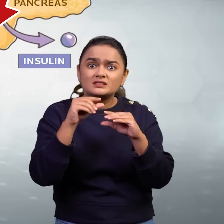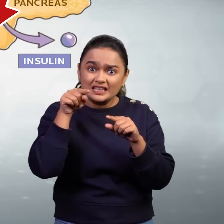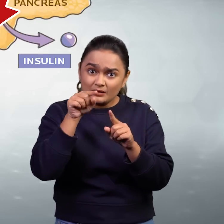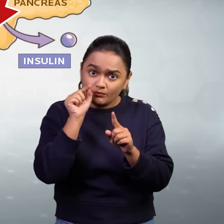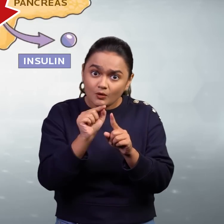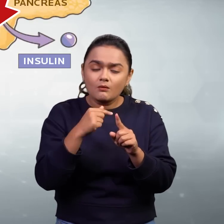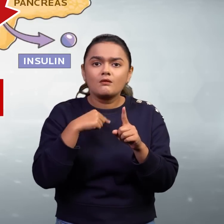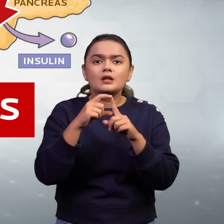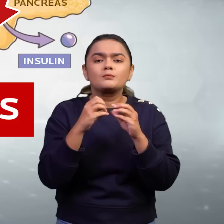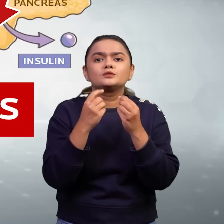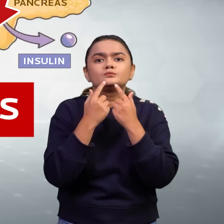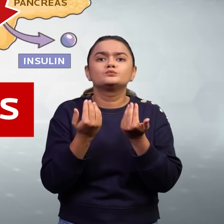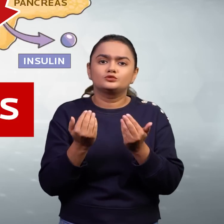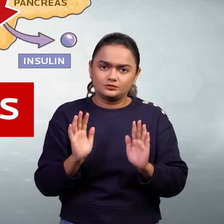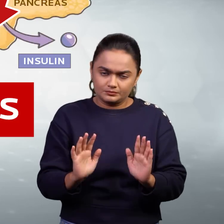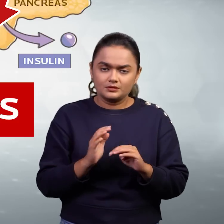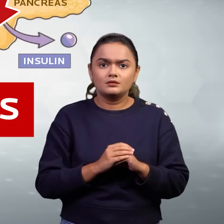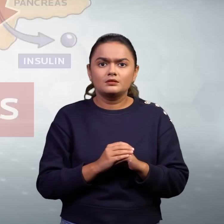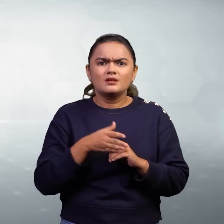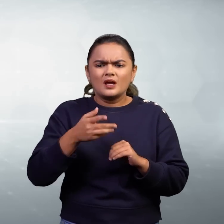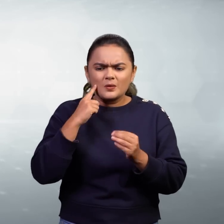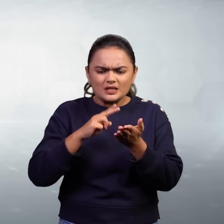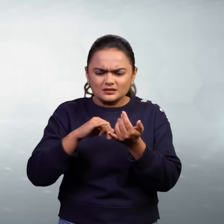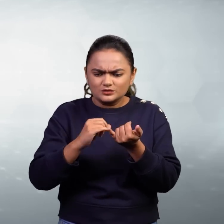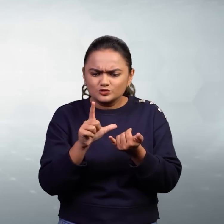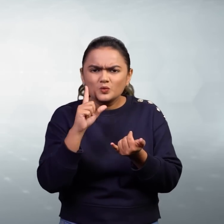We can get diabetes due to this. Now, what is insulin?